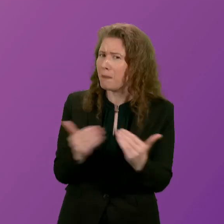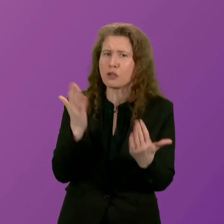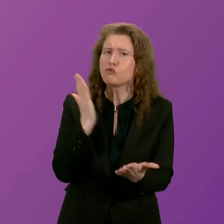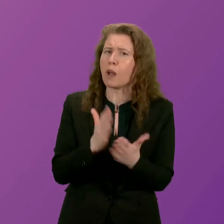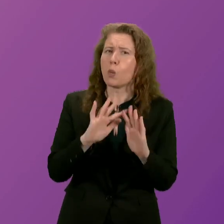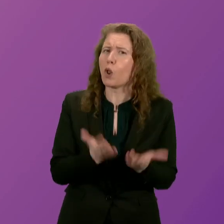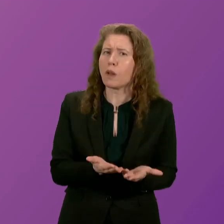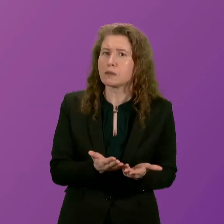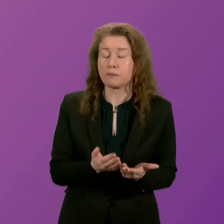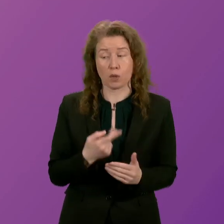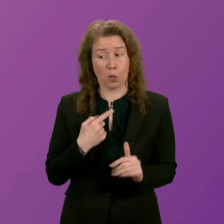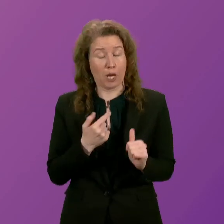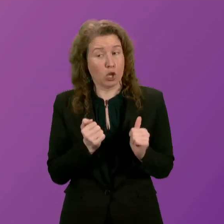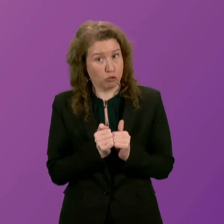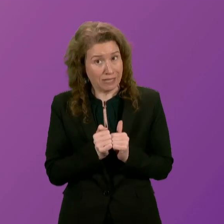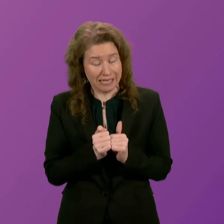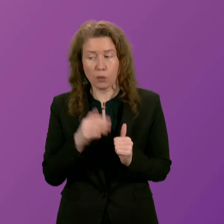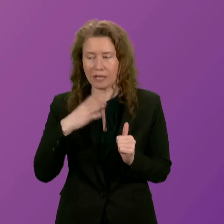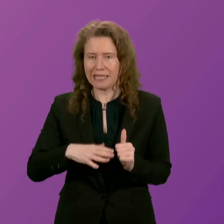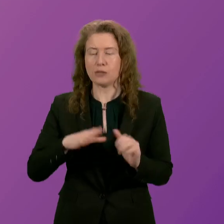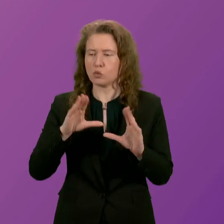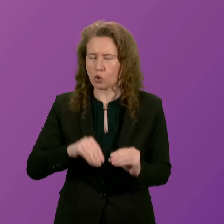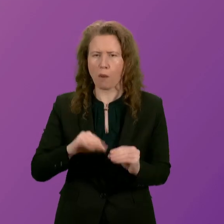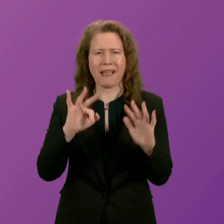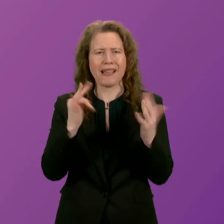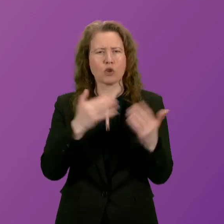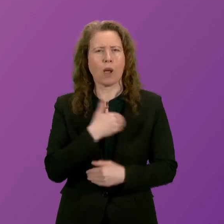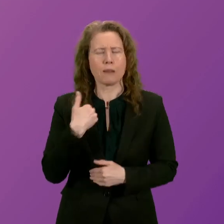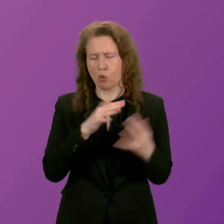We agree that we need to end the 8 am rush for an appointment with a general practitioner, but